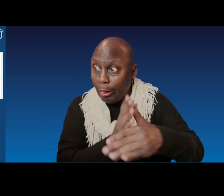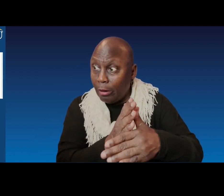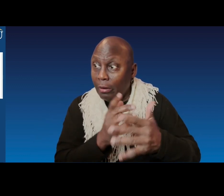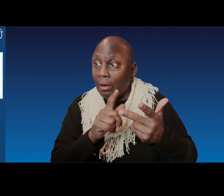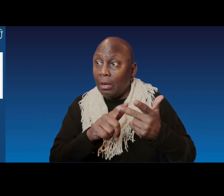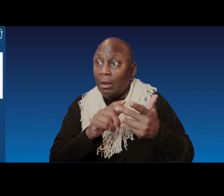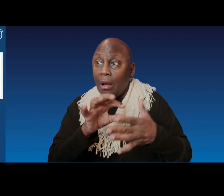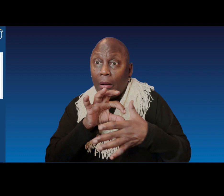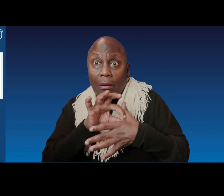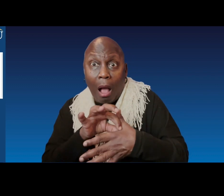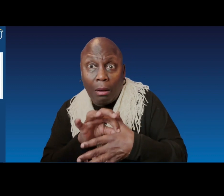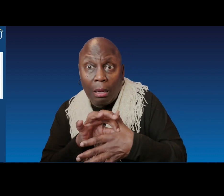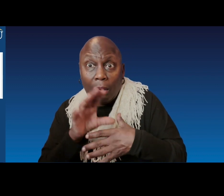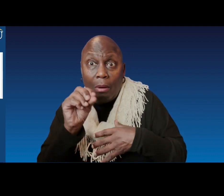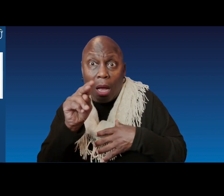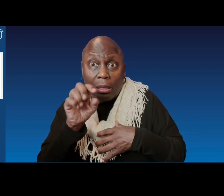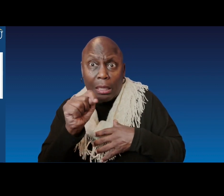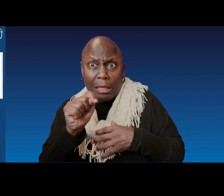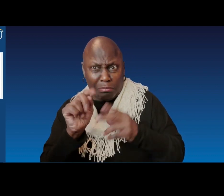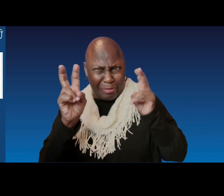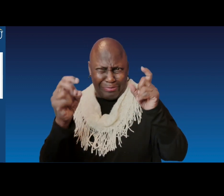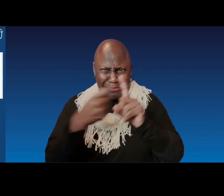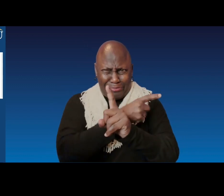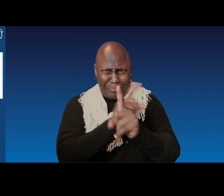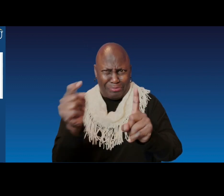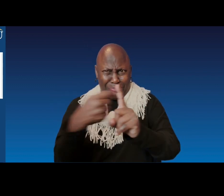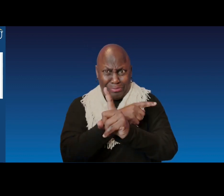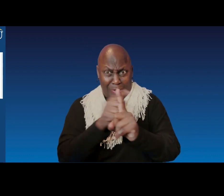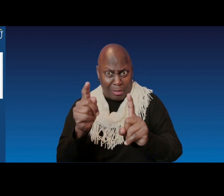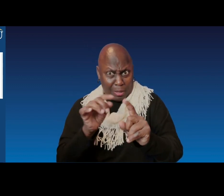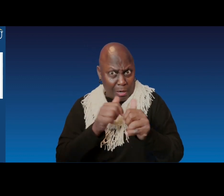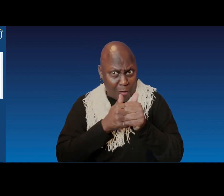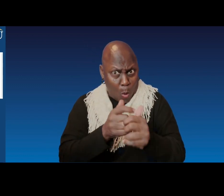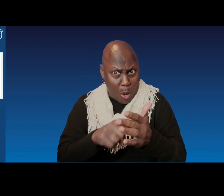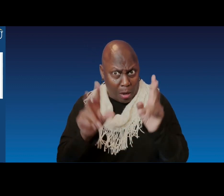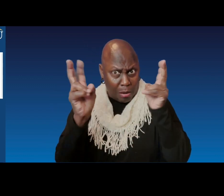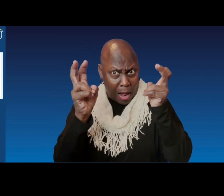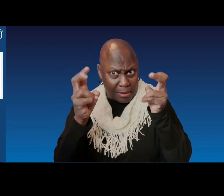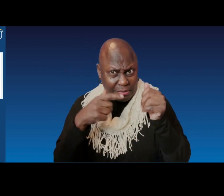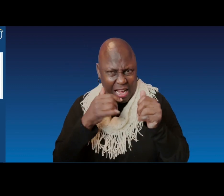as the child listening, interrupting, staying on topic or not, and so forth.